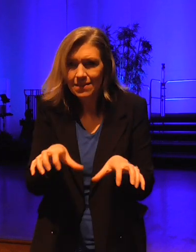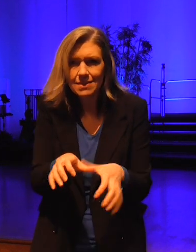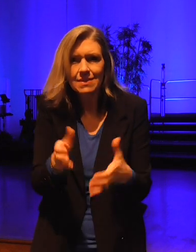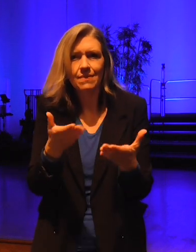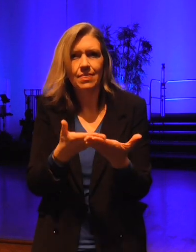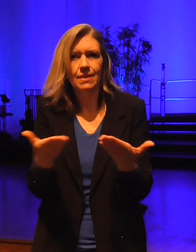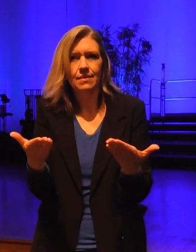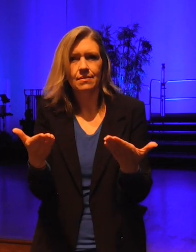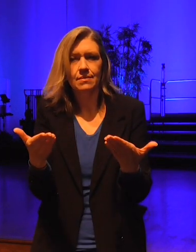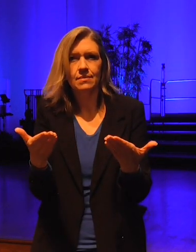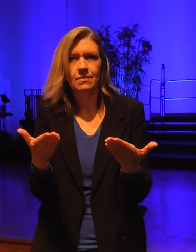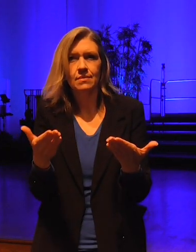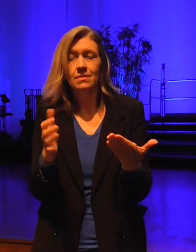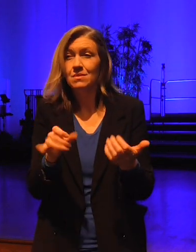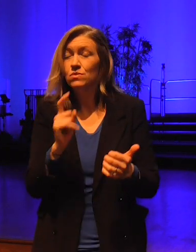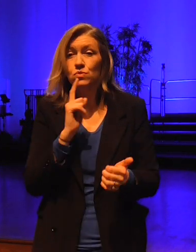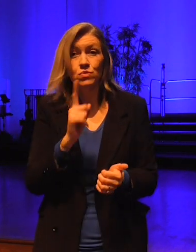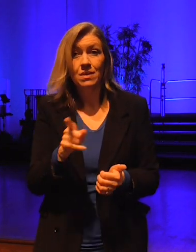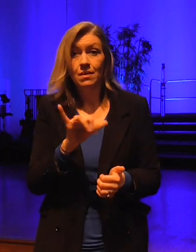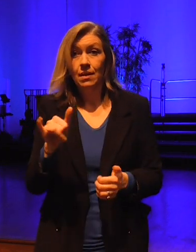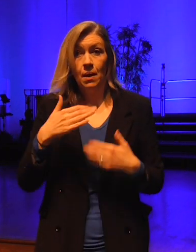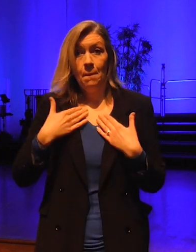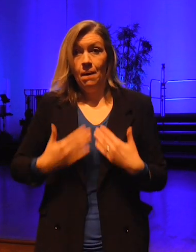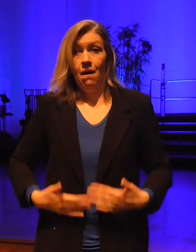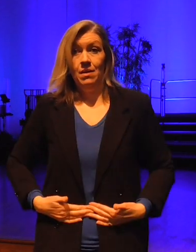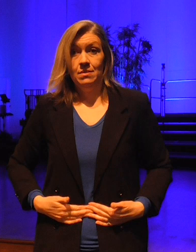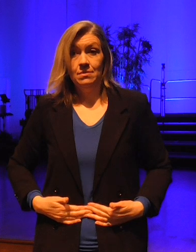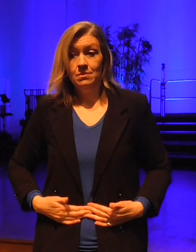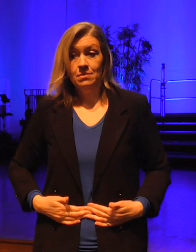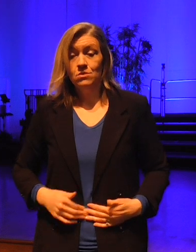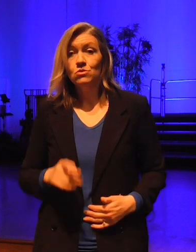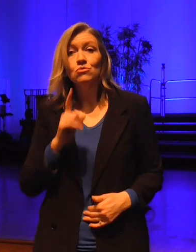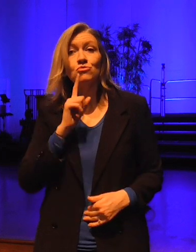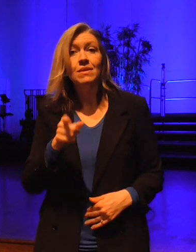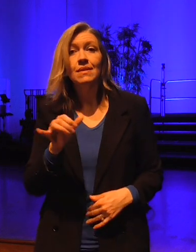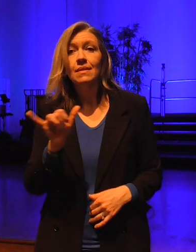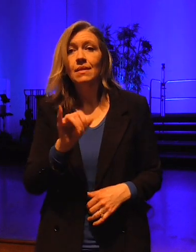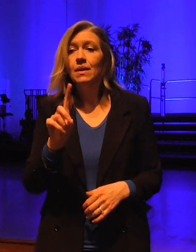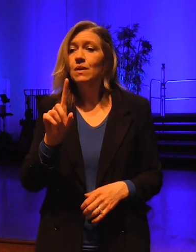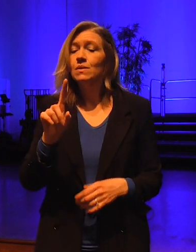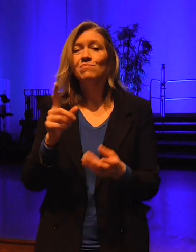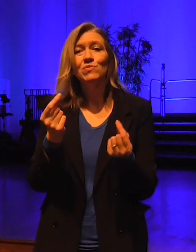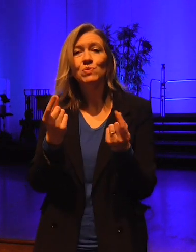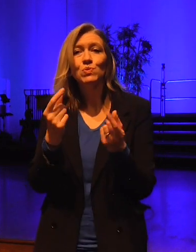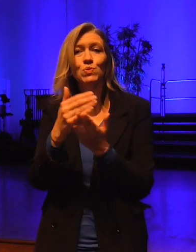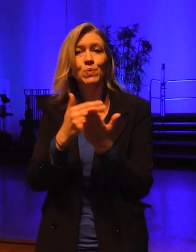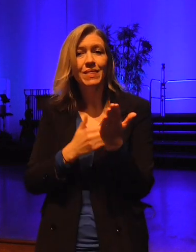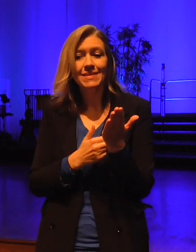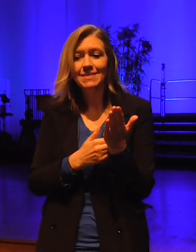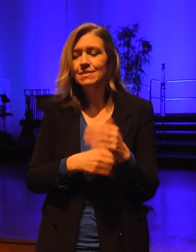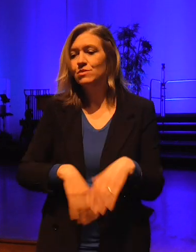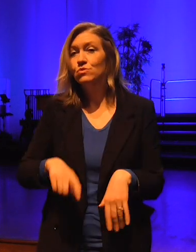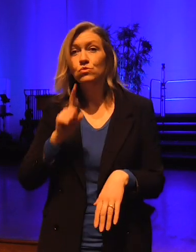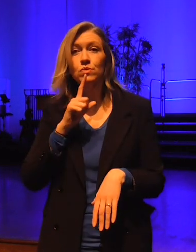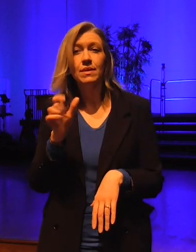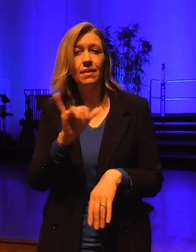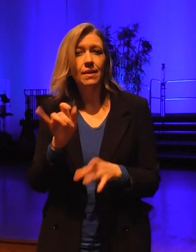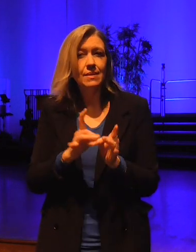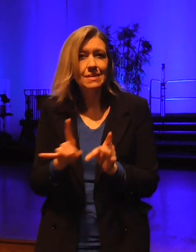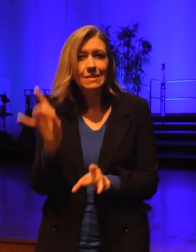as real as our body as real as our to-do list as real as our own spirit and our own soul this good